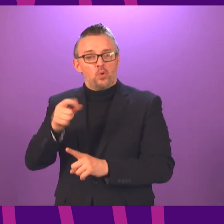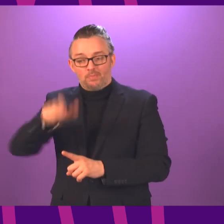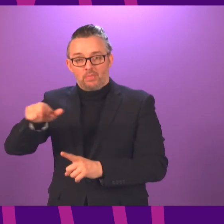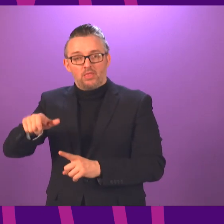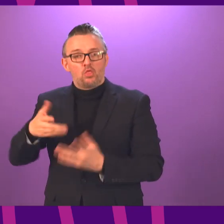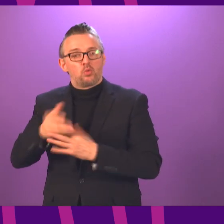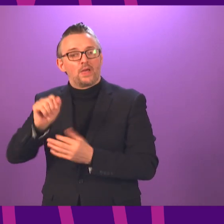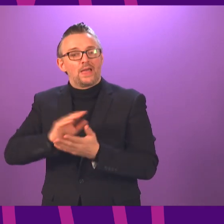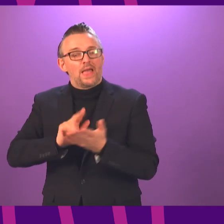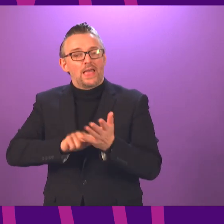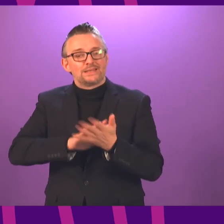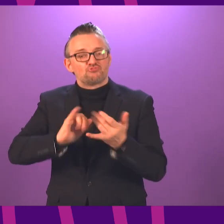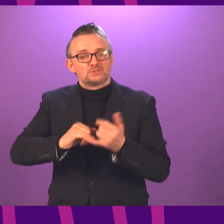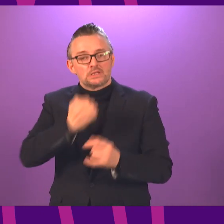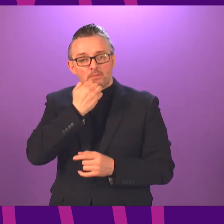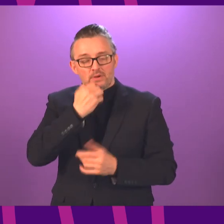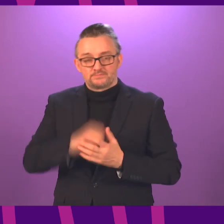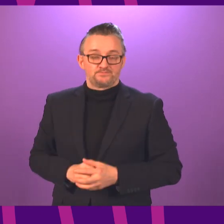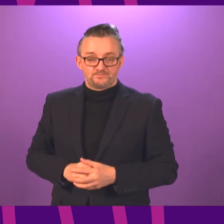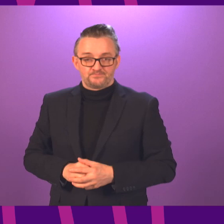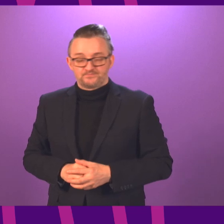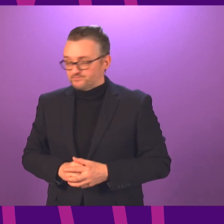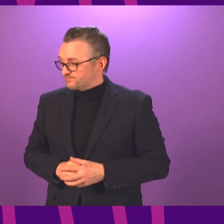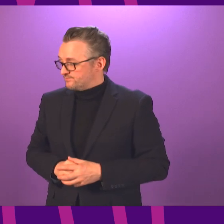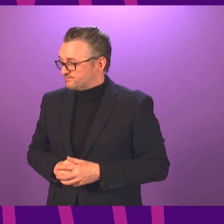The First Minister: First, that is an important commitment that